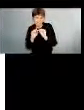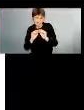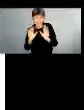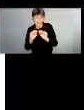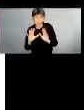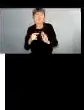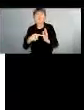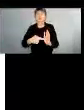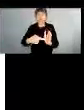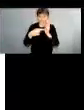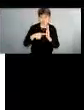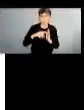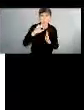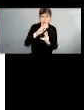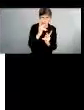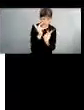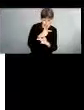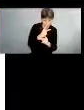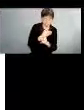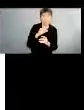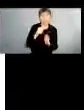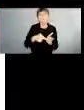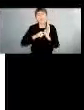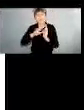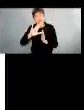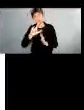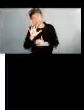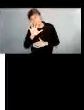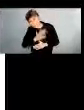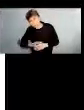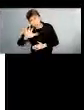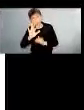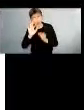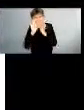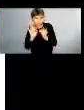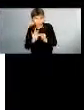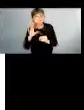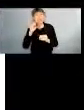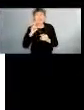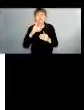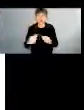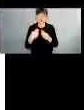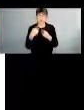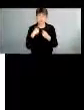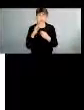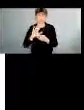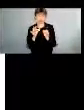or your estimations or provide descriptions. Assessors often wish budgets had more clarity